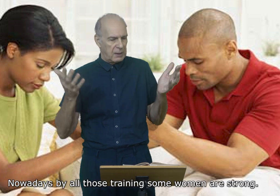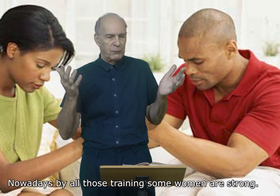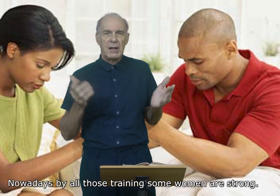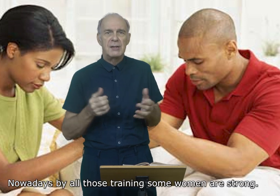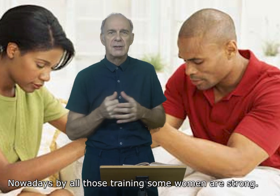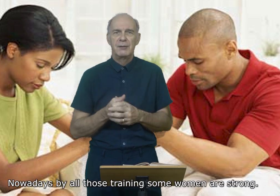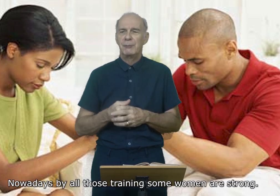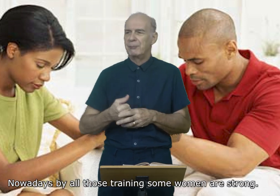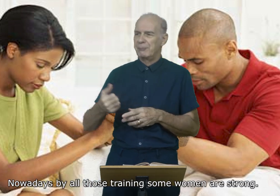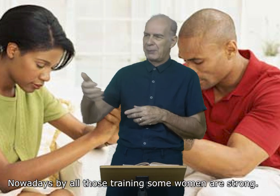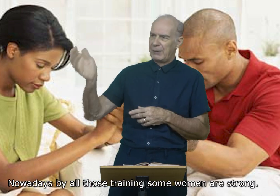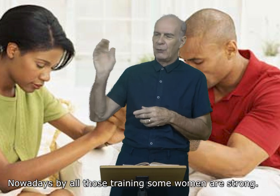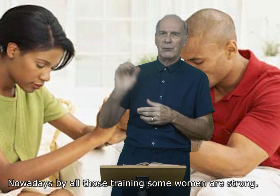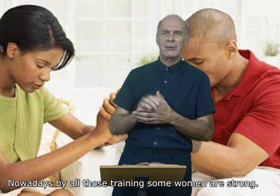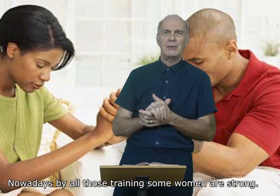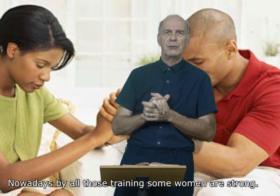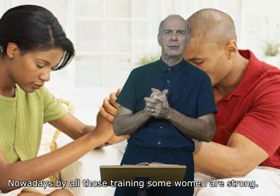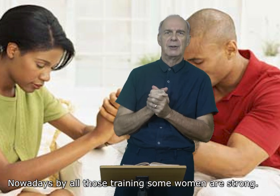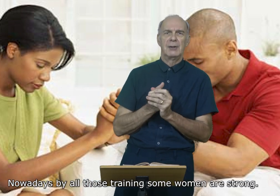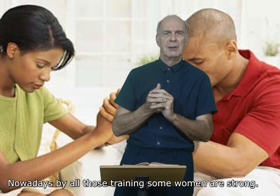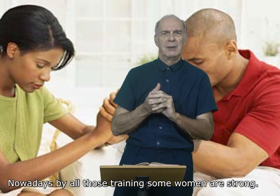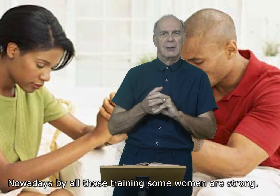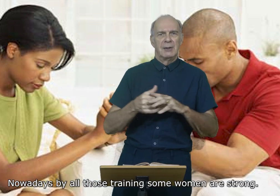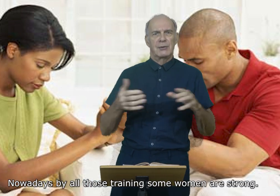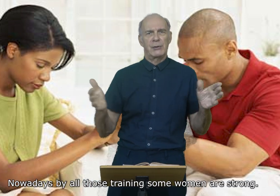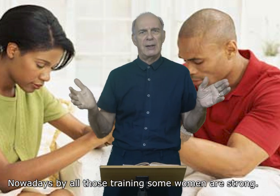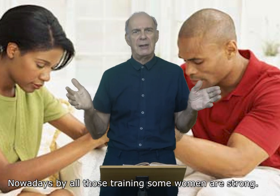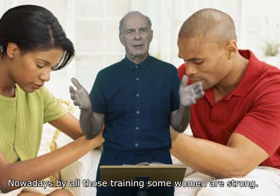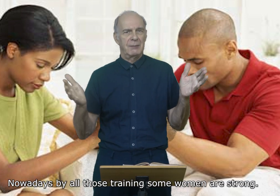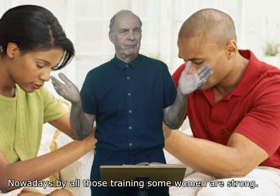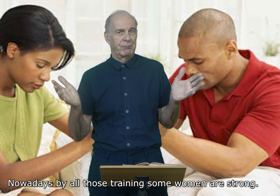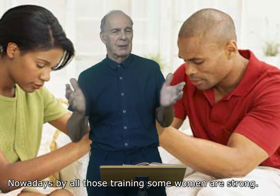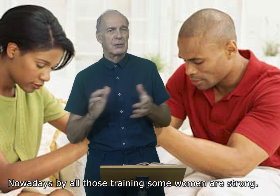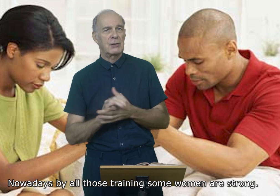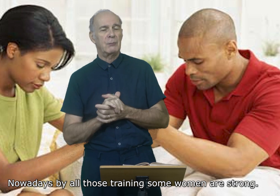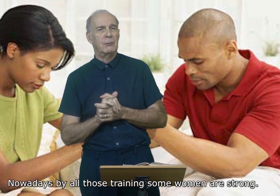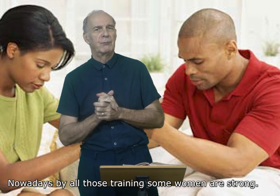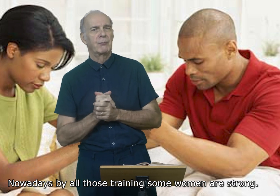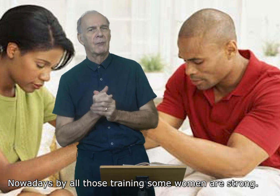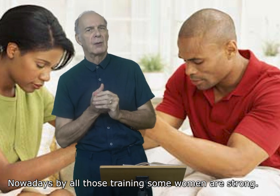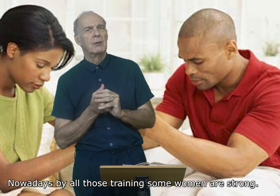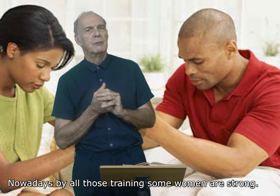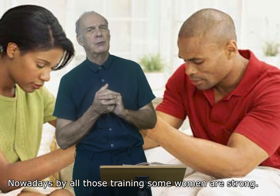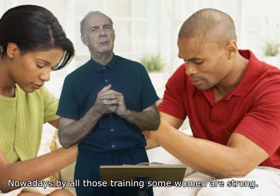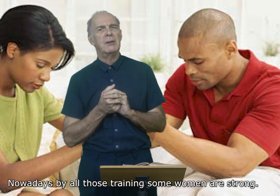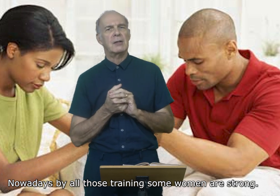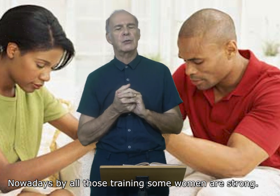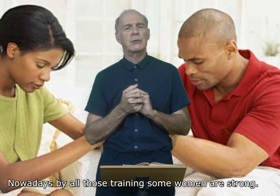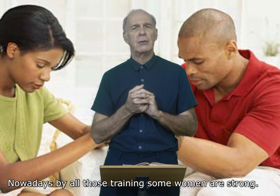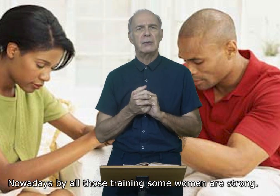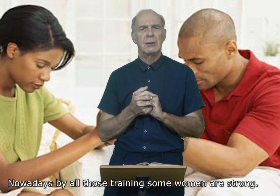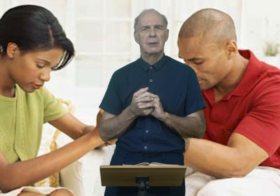Nowadays by all those training some women are strong.